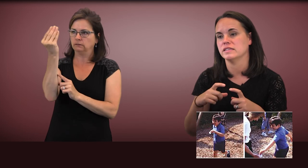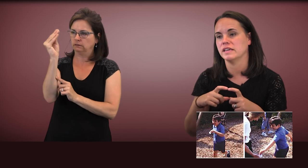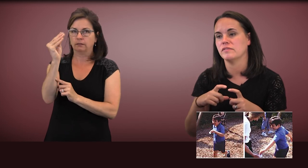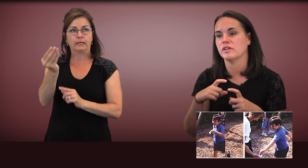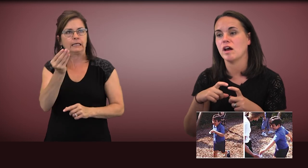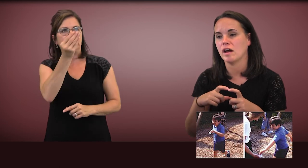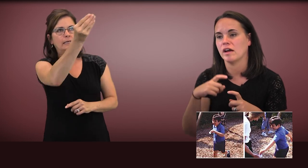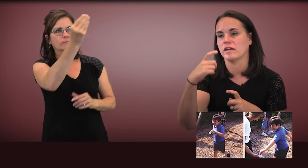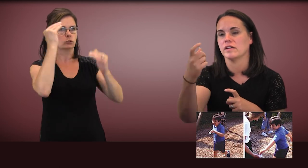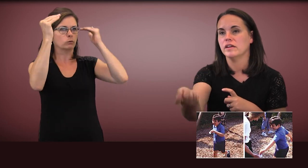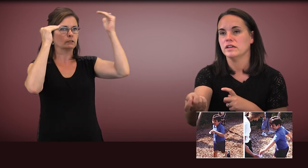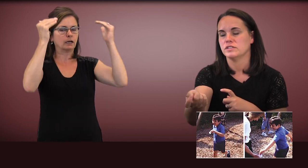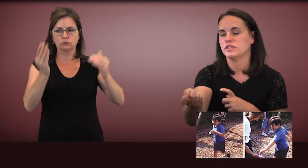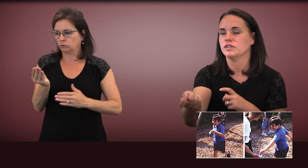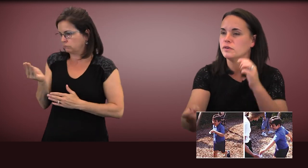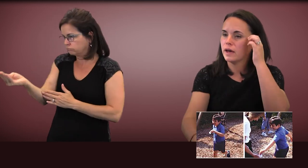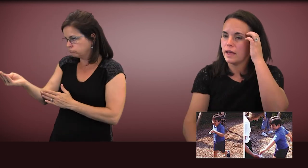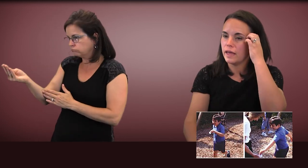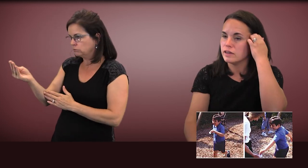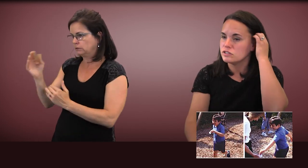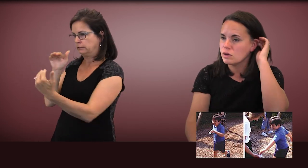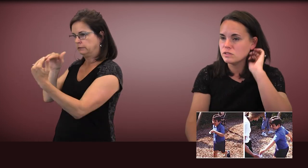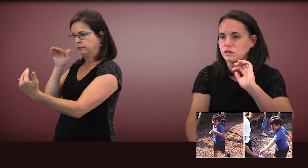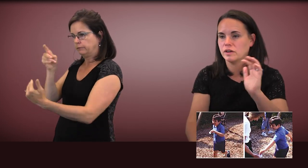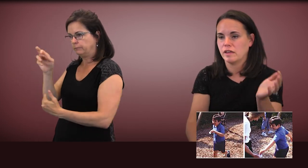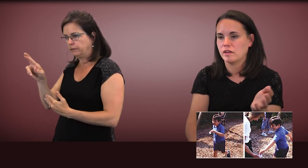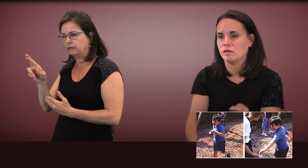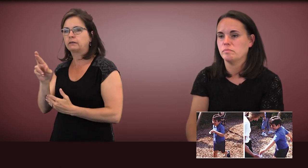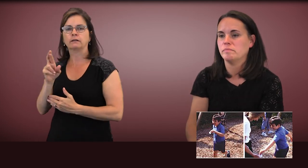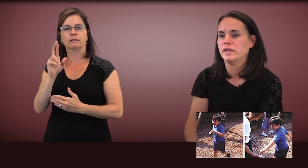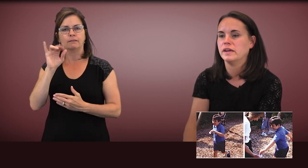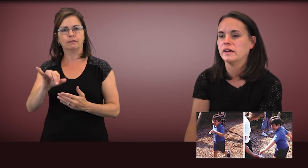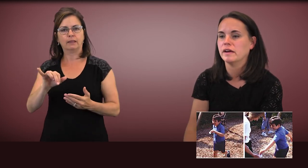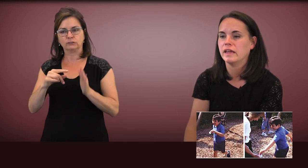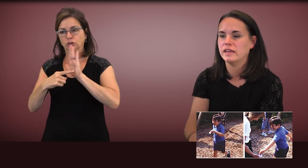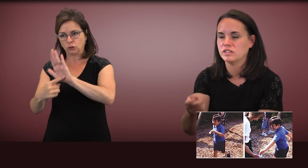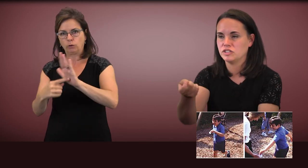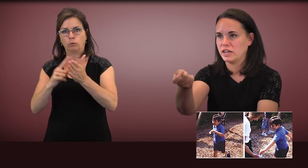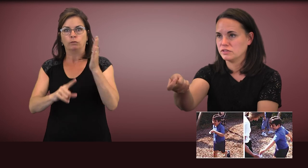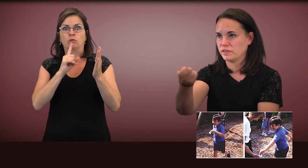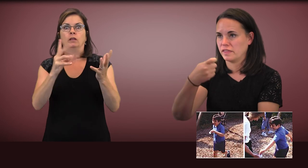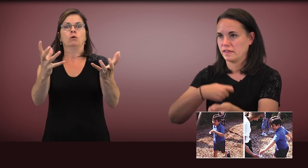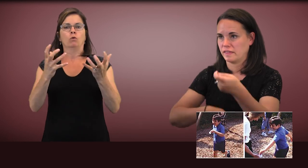to give the card to an adult or another peer in exchange for the thing